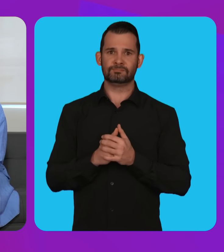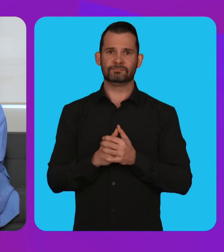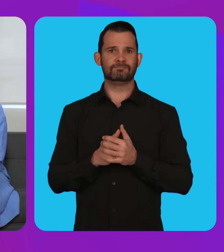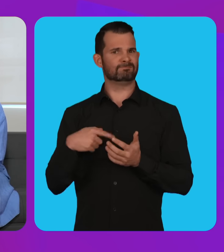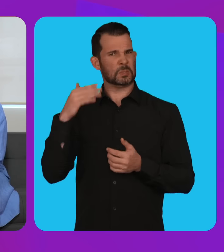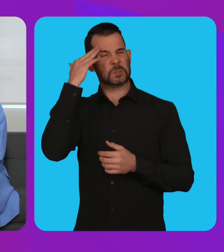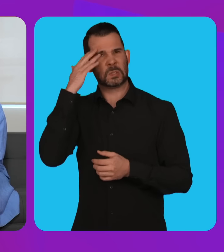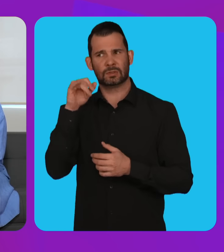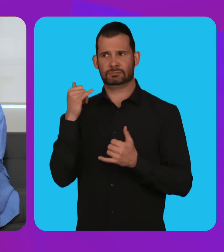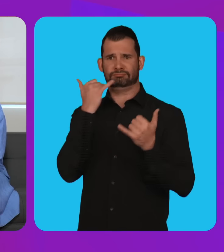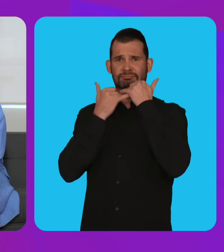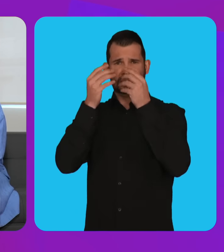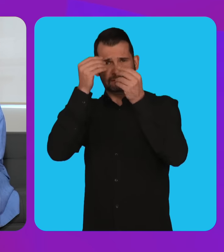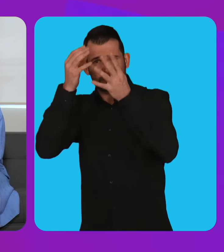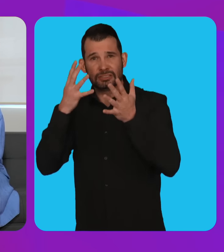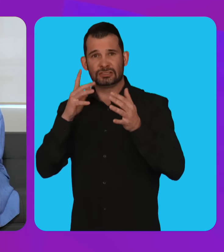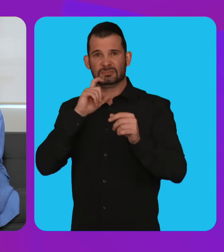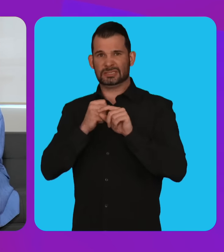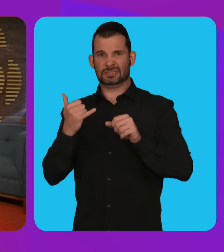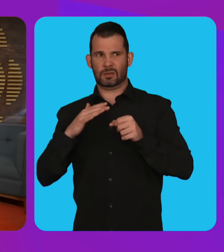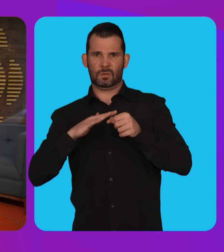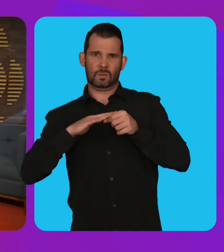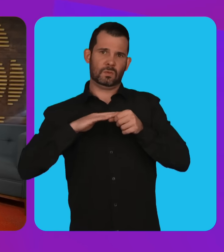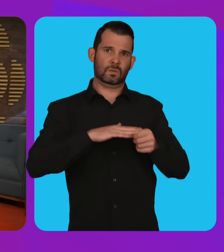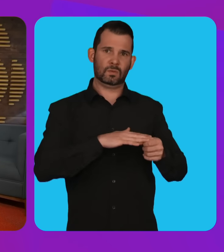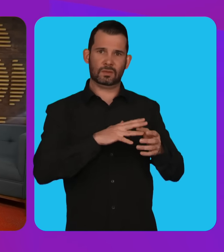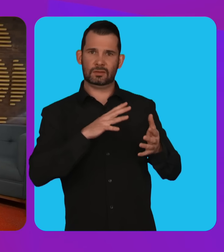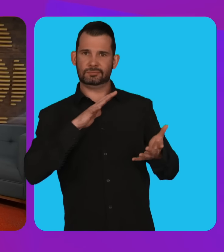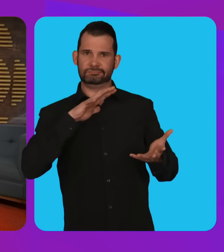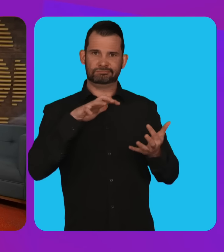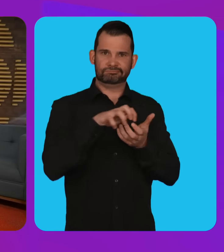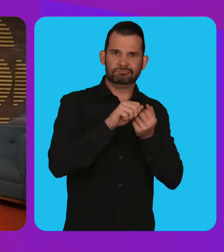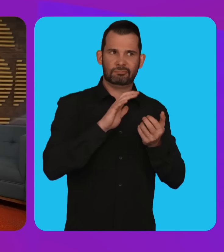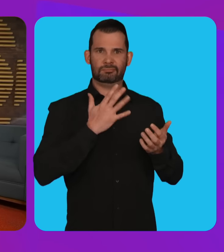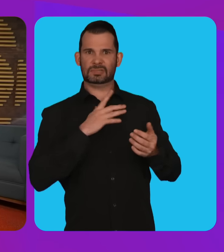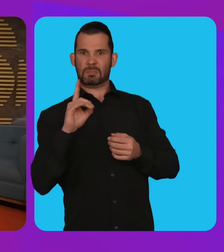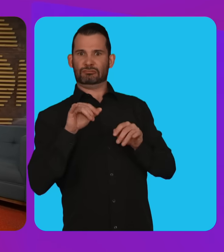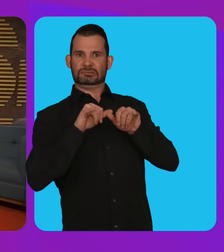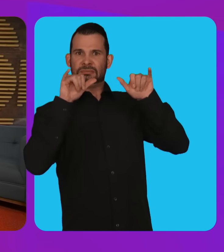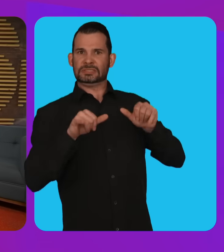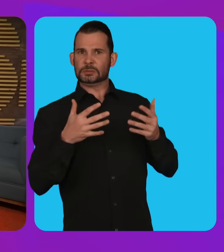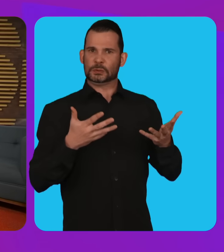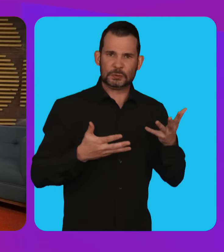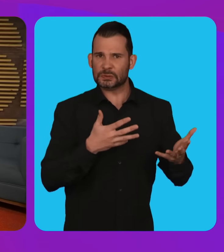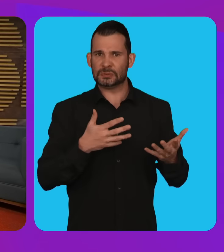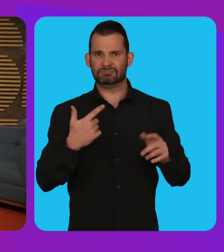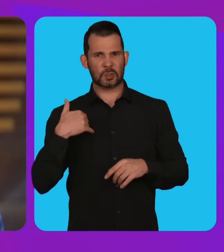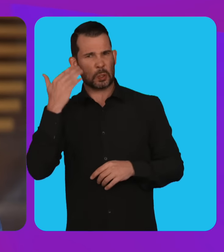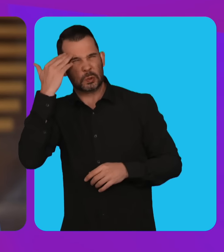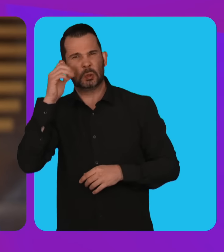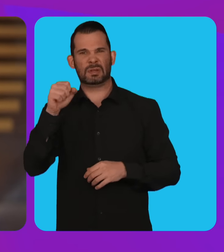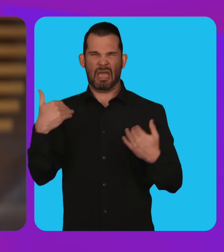And we know that disinformation is undermining our democracy.